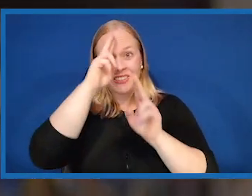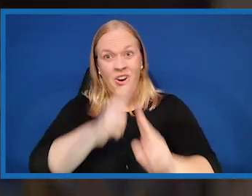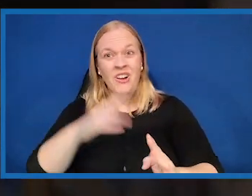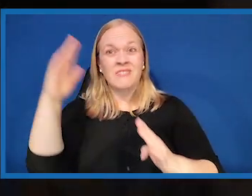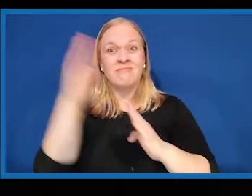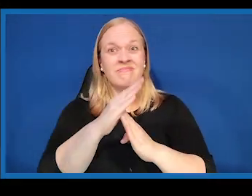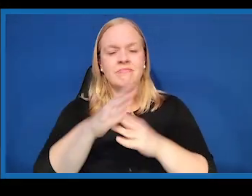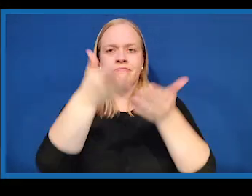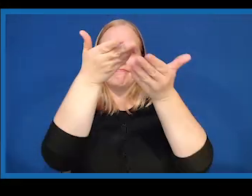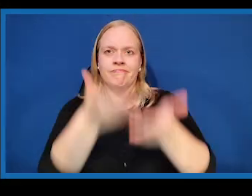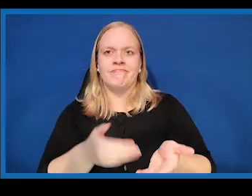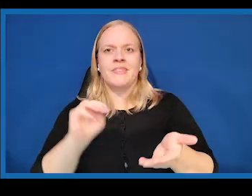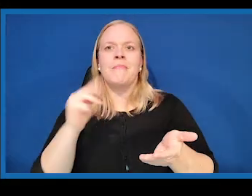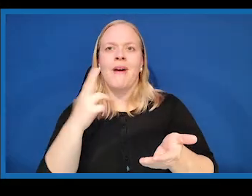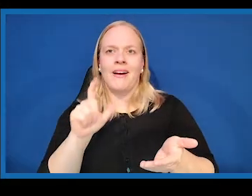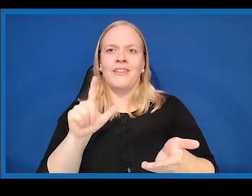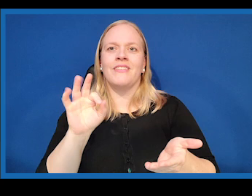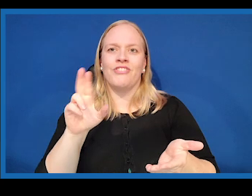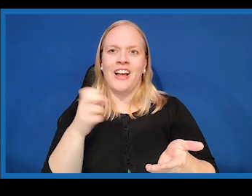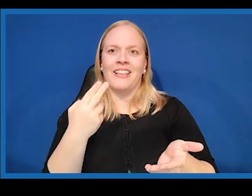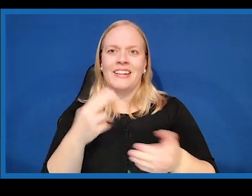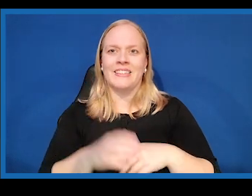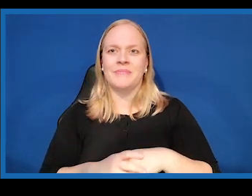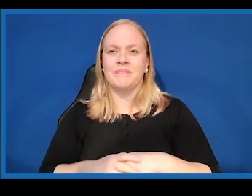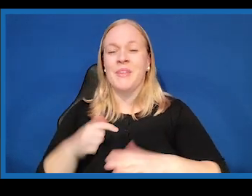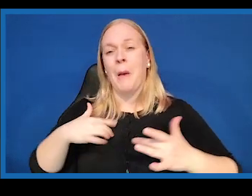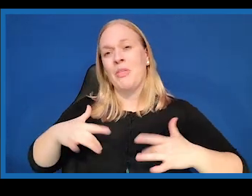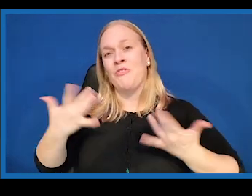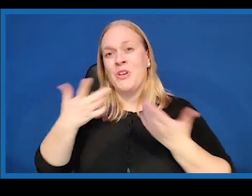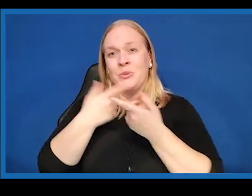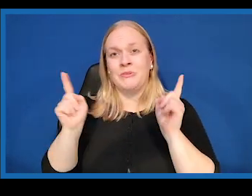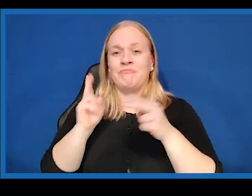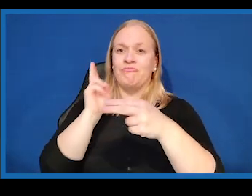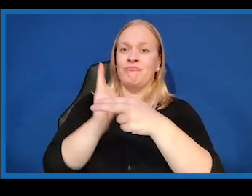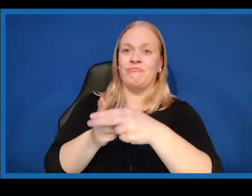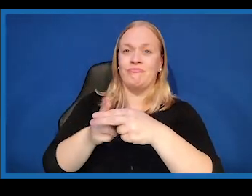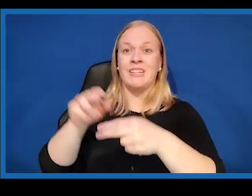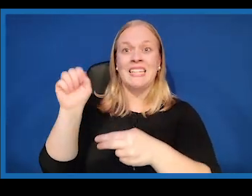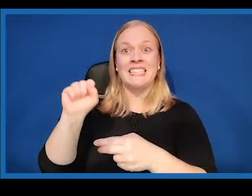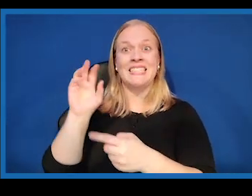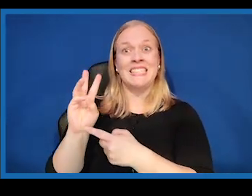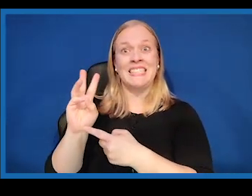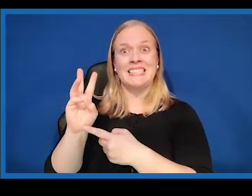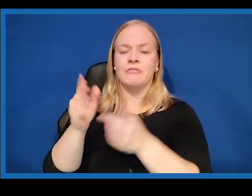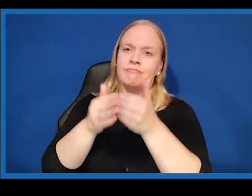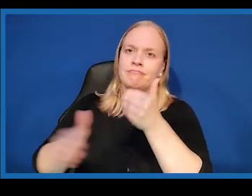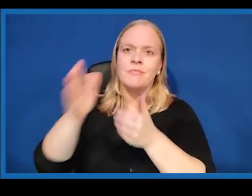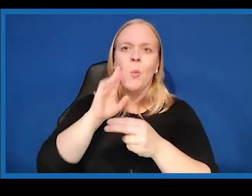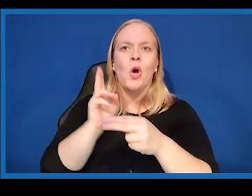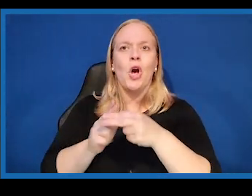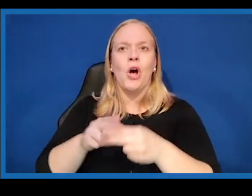I AM VERY PLEASED TO RENAME SENTINEL-6A IN THE FUTURE TO BE CALLED SENTINEL-6 MICHAEL FREILICH.